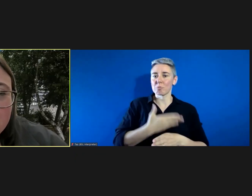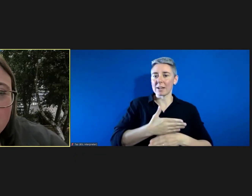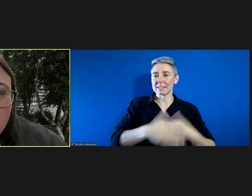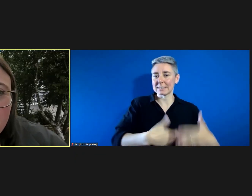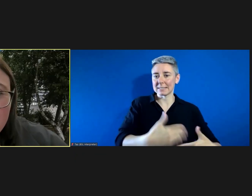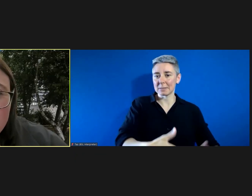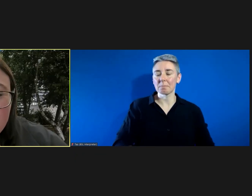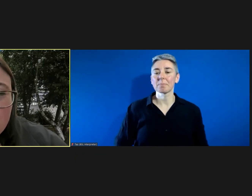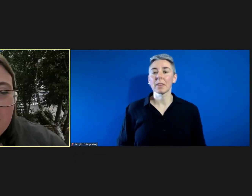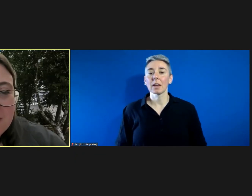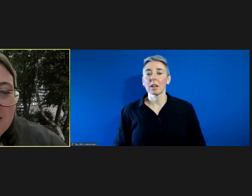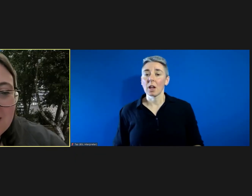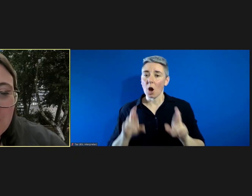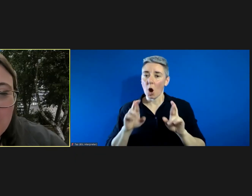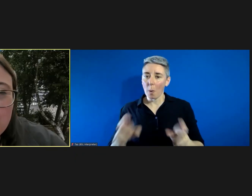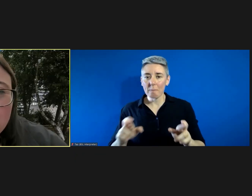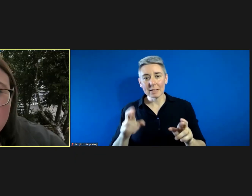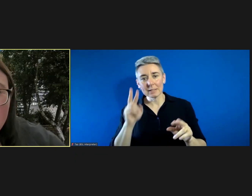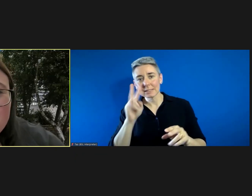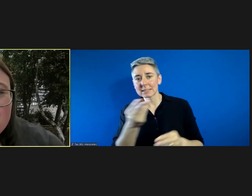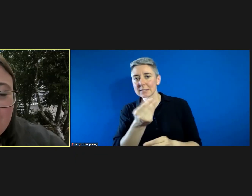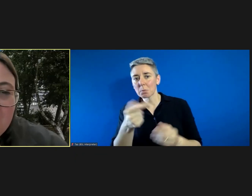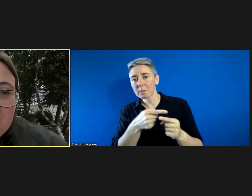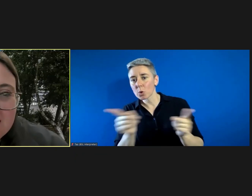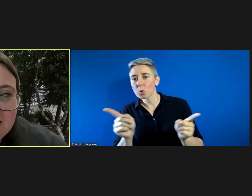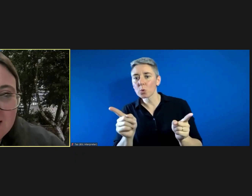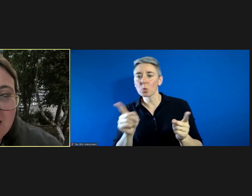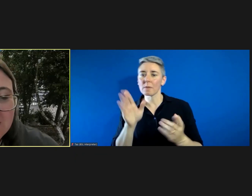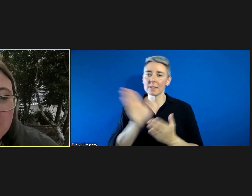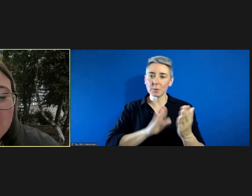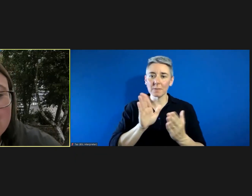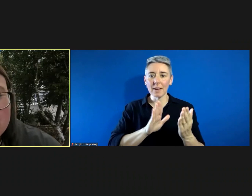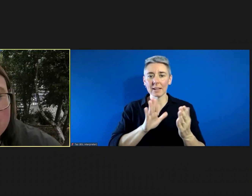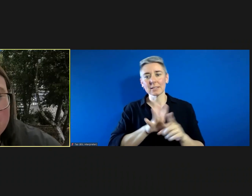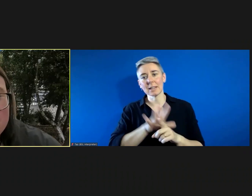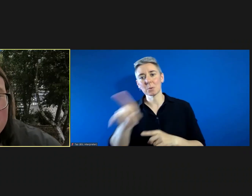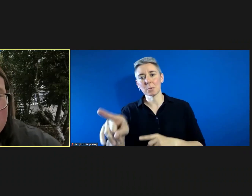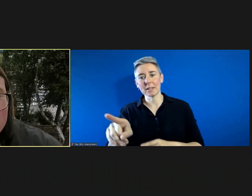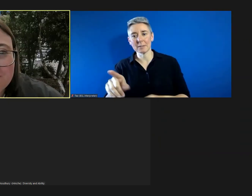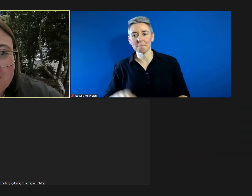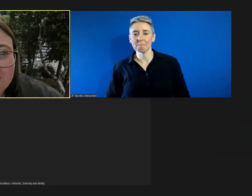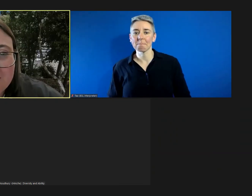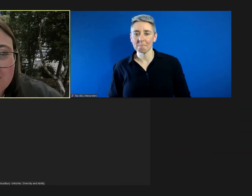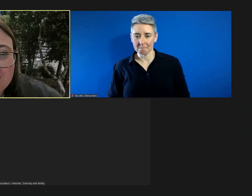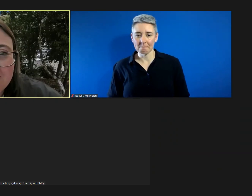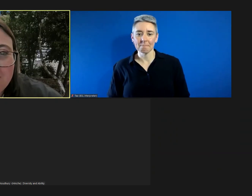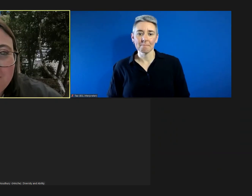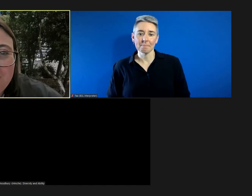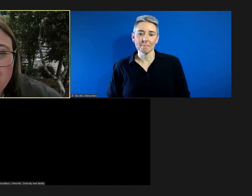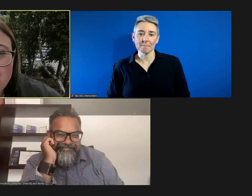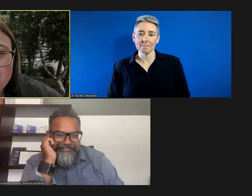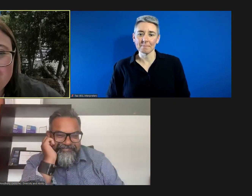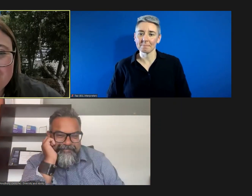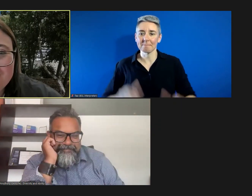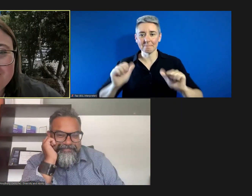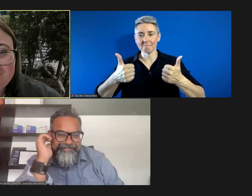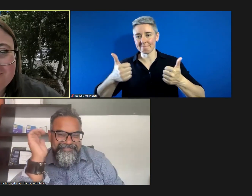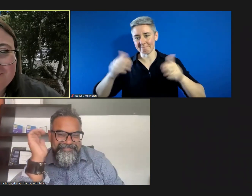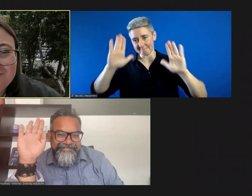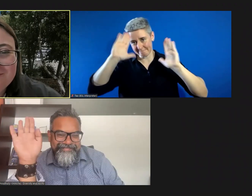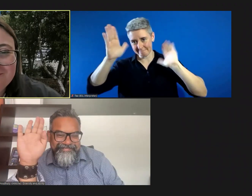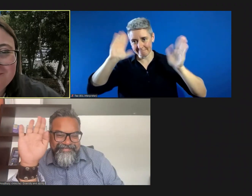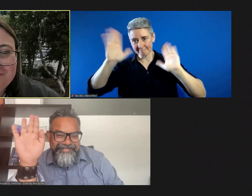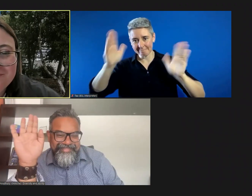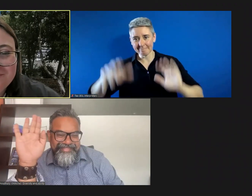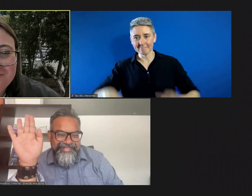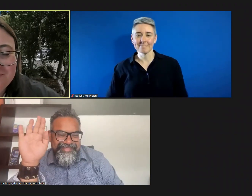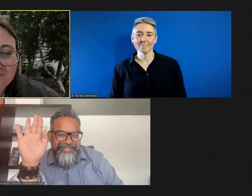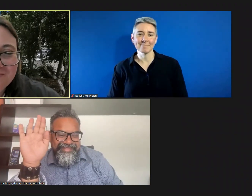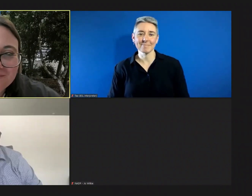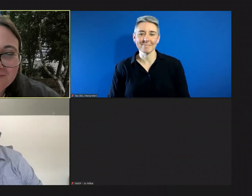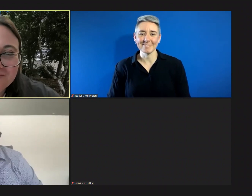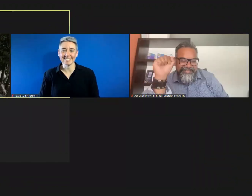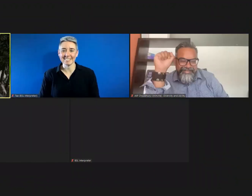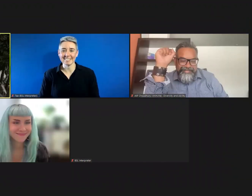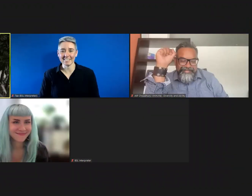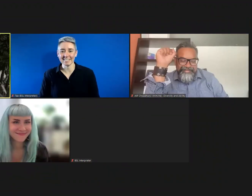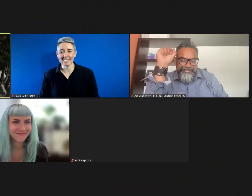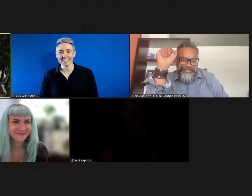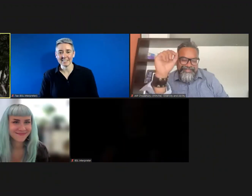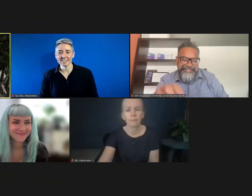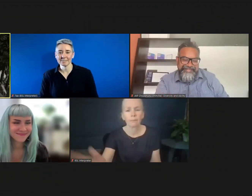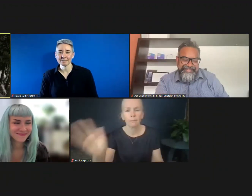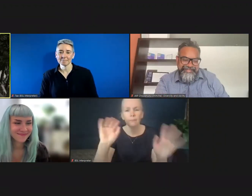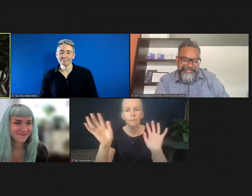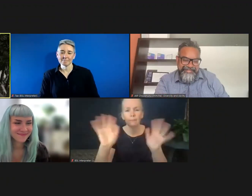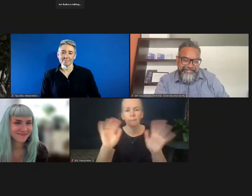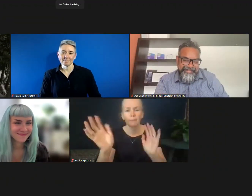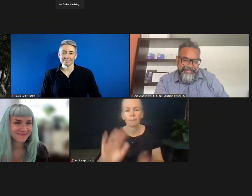And hopefully we'll see some of you all face to face next week. Bye bye.